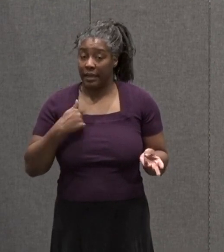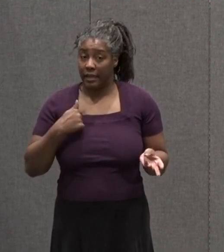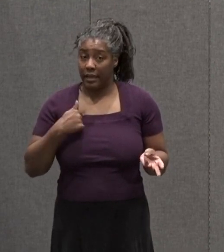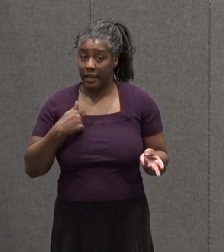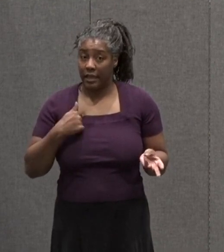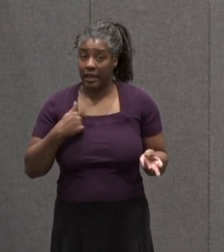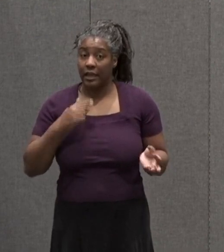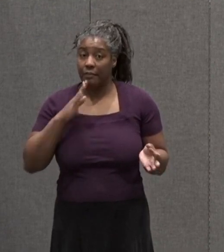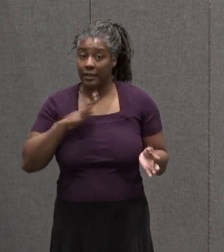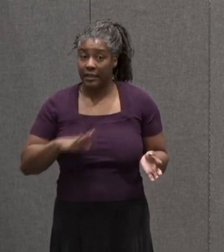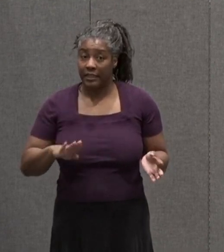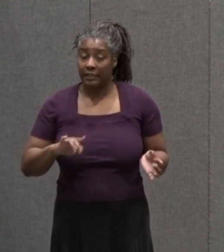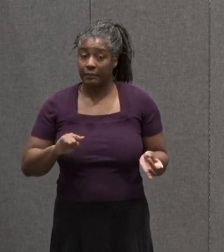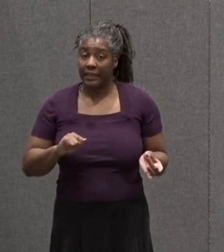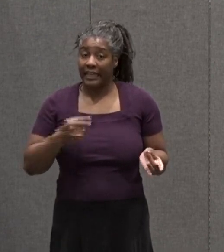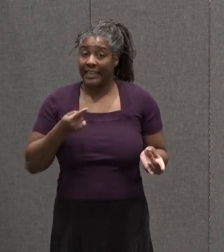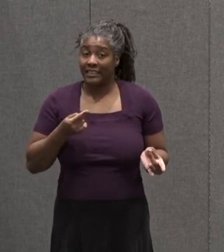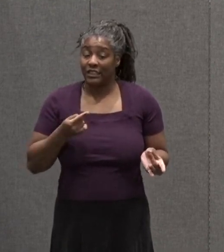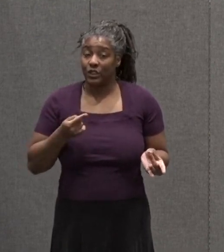Whisper, peace begins with me.